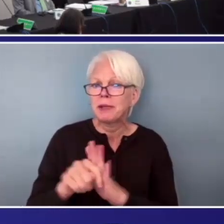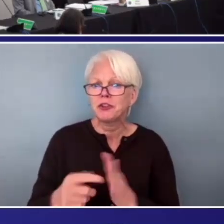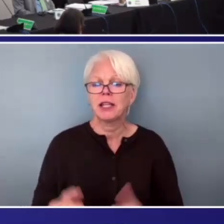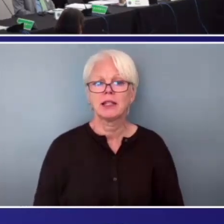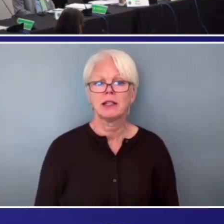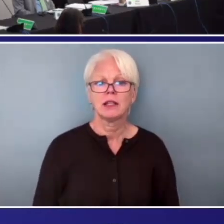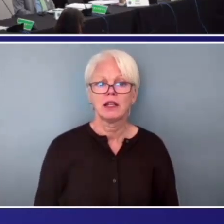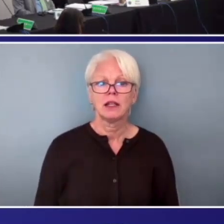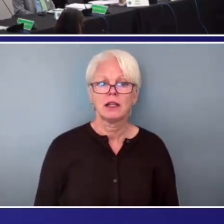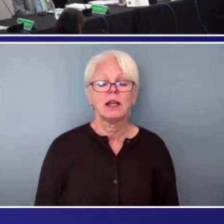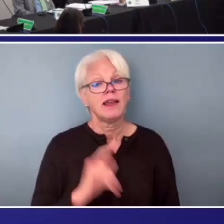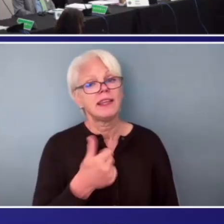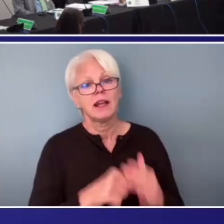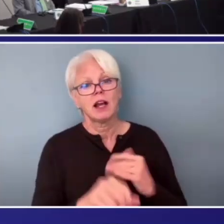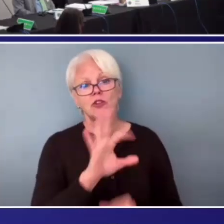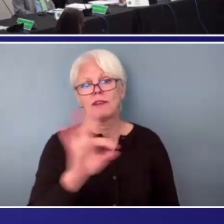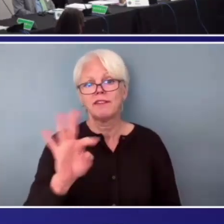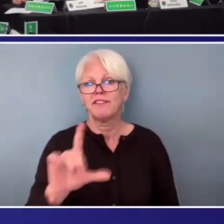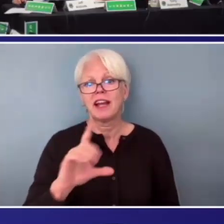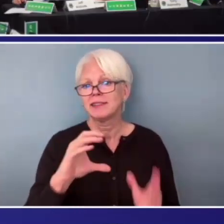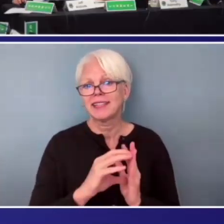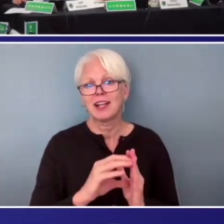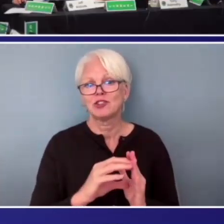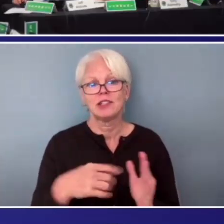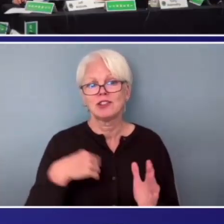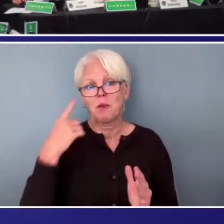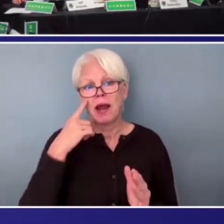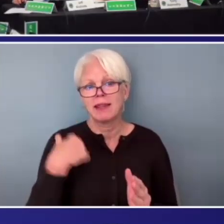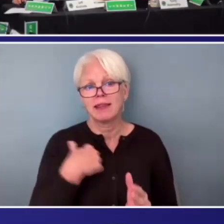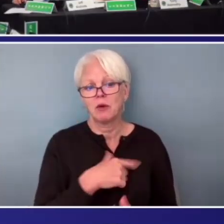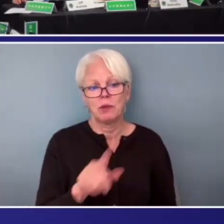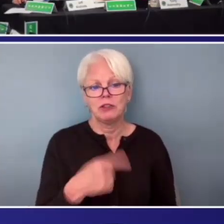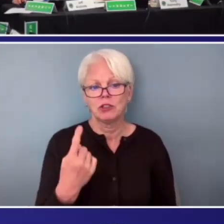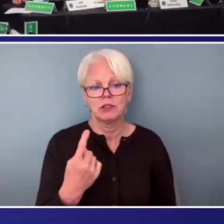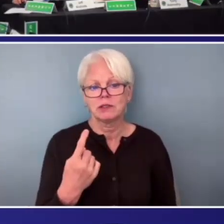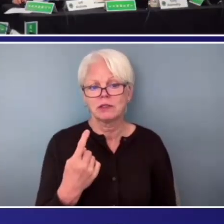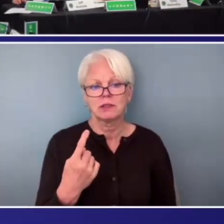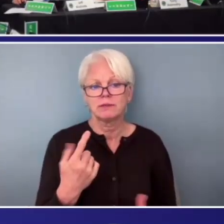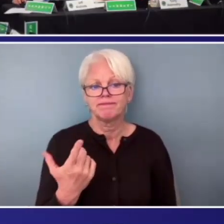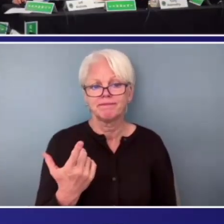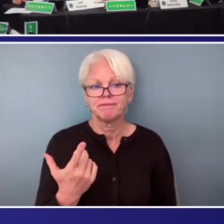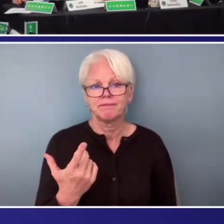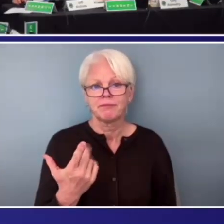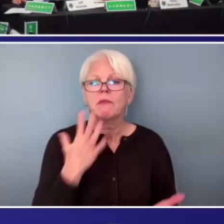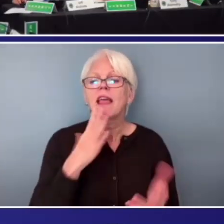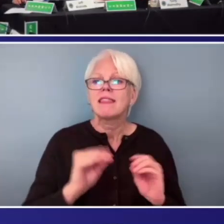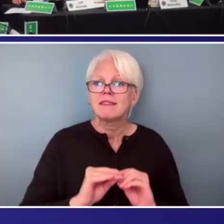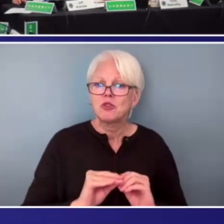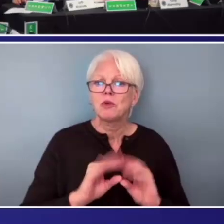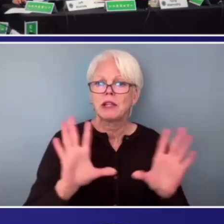This is under the FFEL section. So I think we just -- the -- clarifying the FFEL Standard Plan